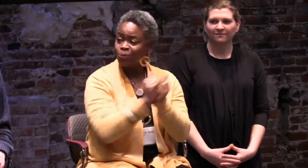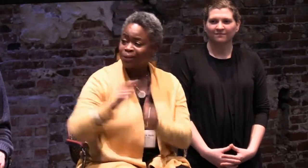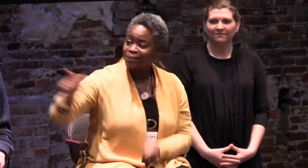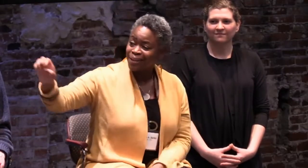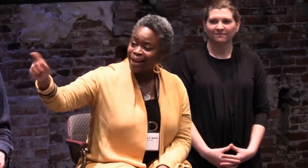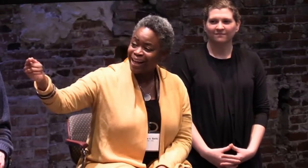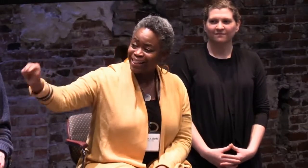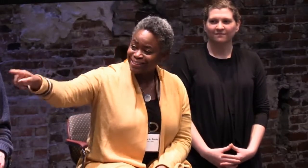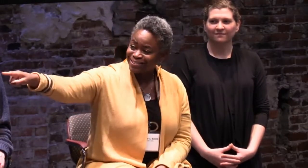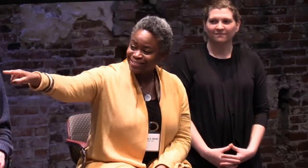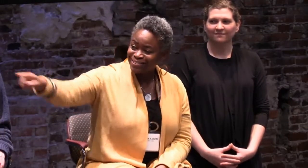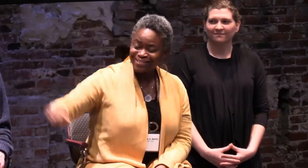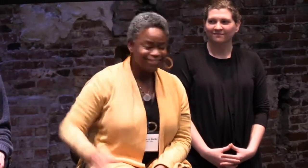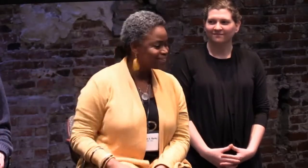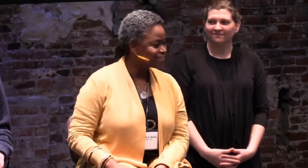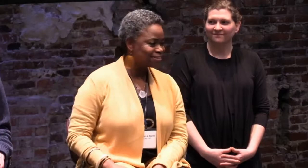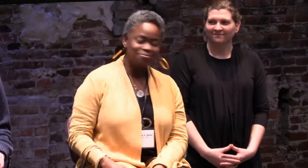at Gallaudet University along with Ethan.